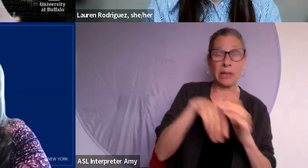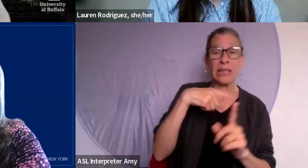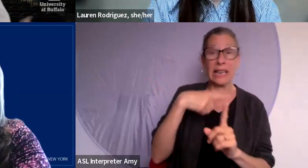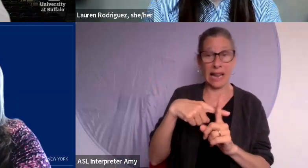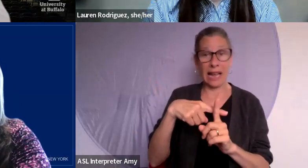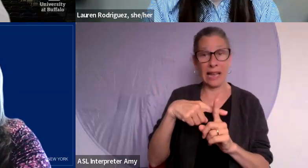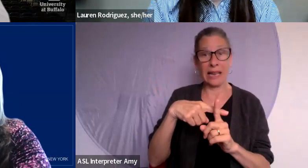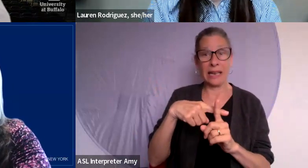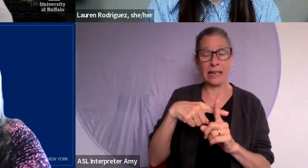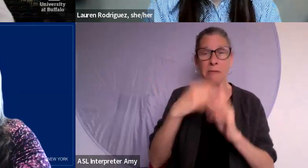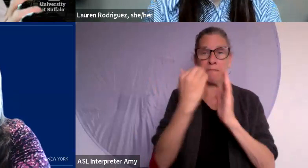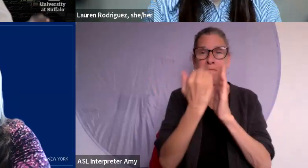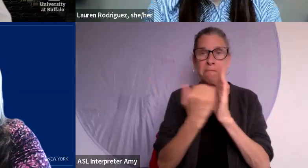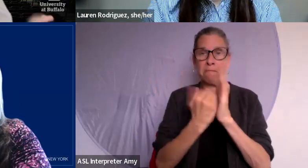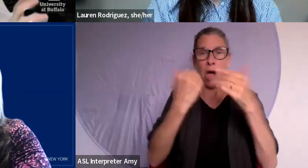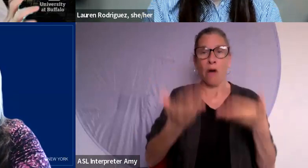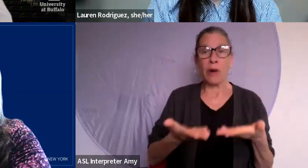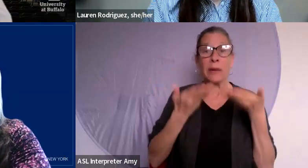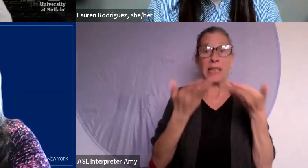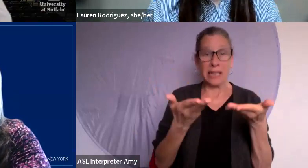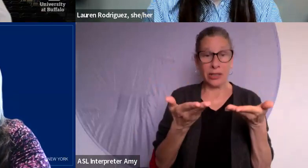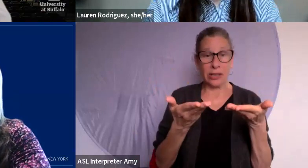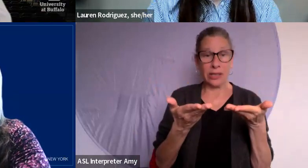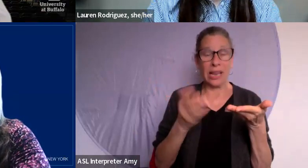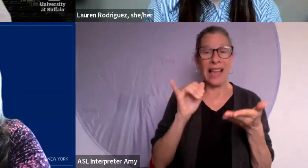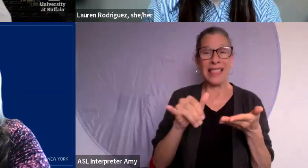of recommendations. That is the basis for the work that we're